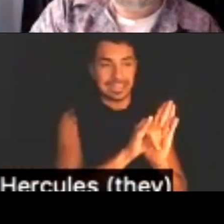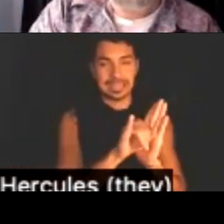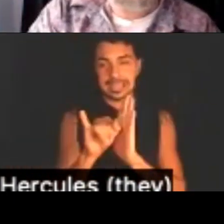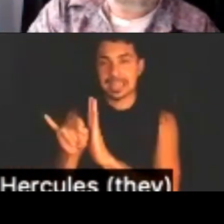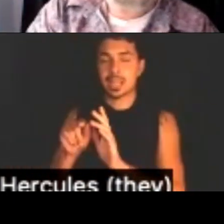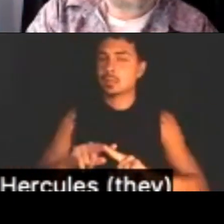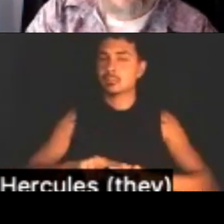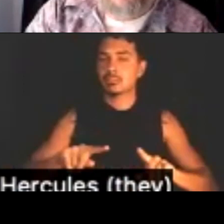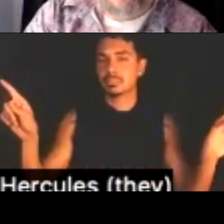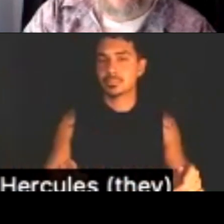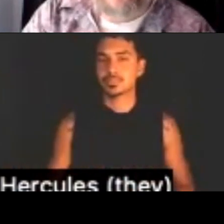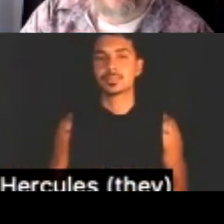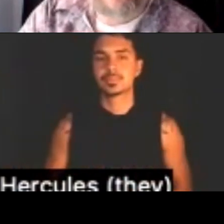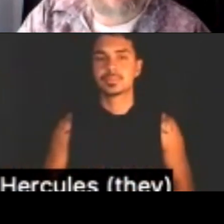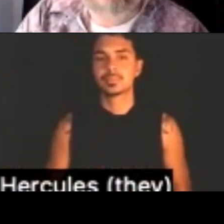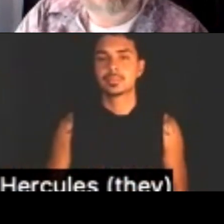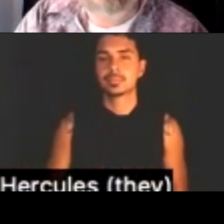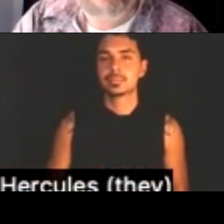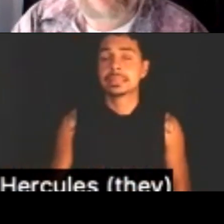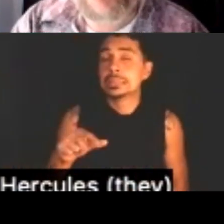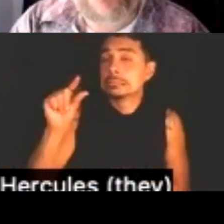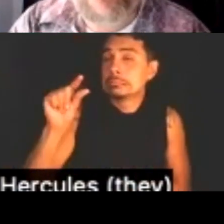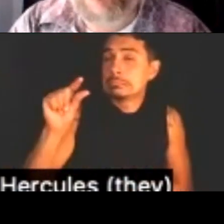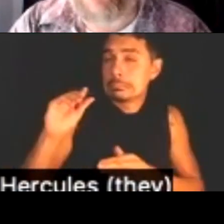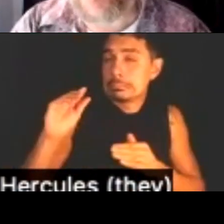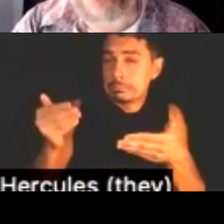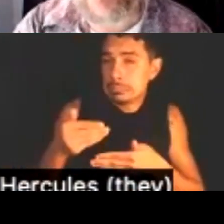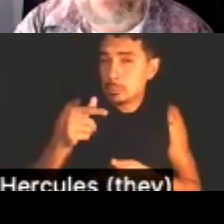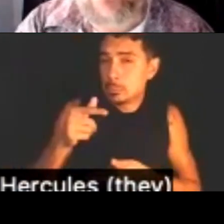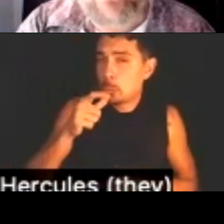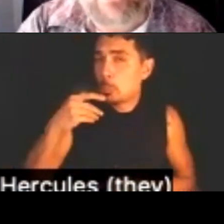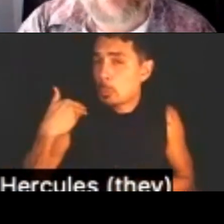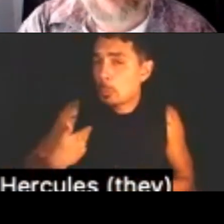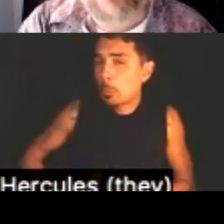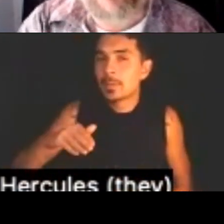Just a teeny bit about who I am. Again, I'm Michael Munson. I'm FORGE's executive director.